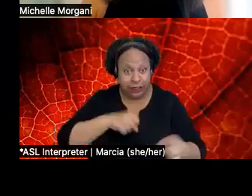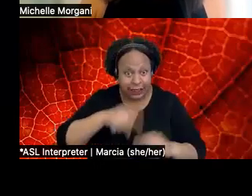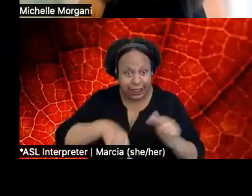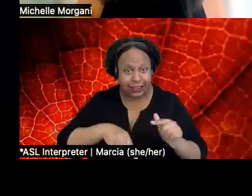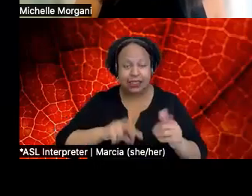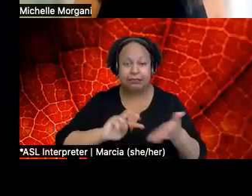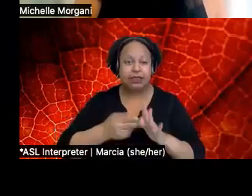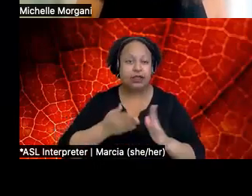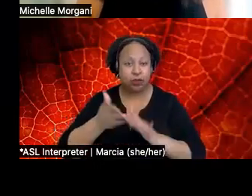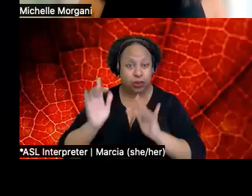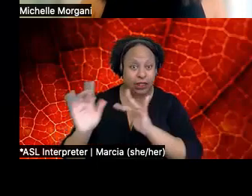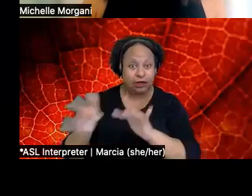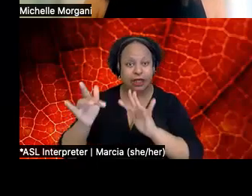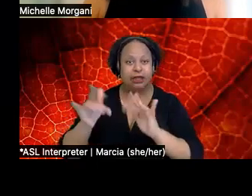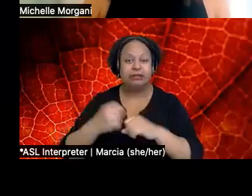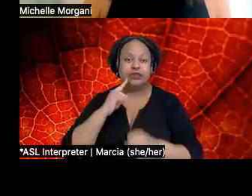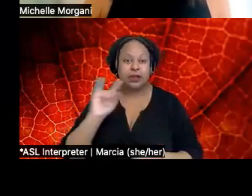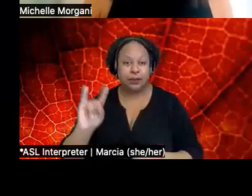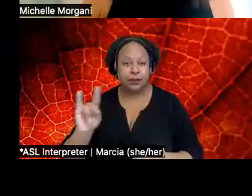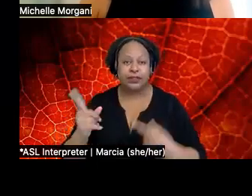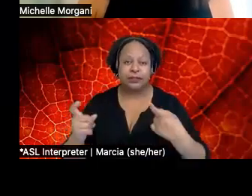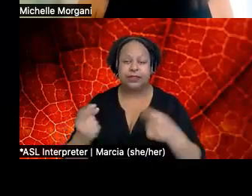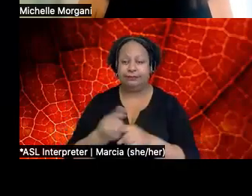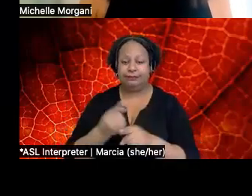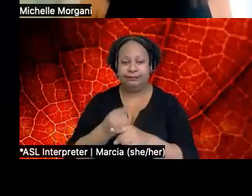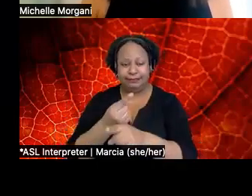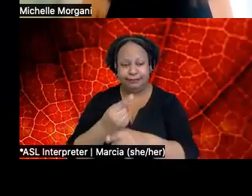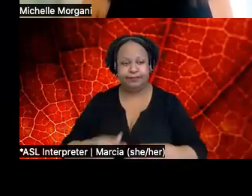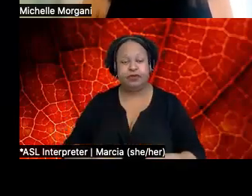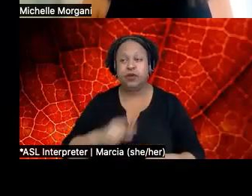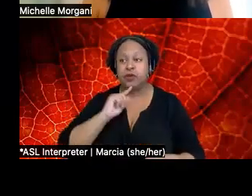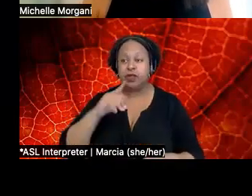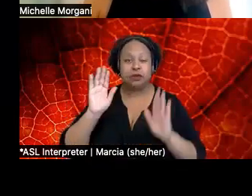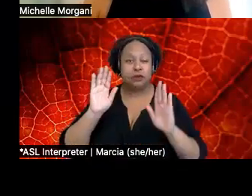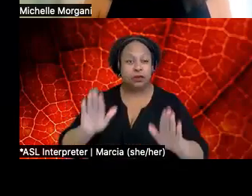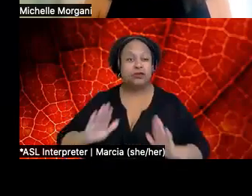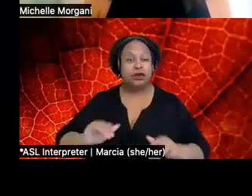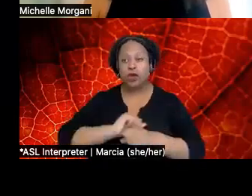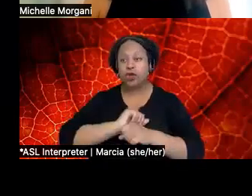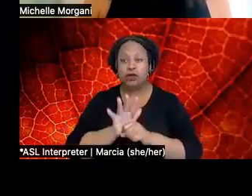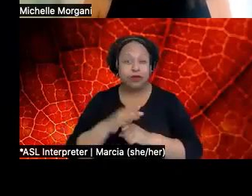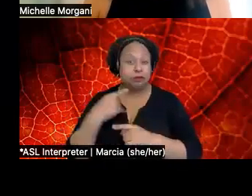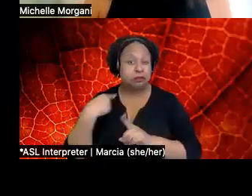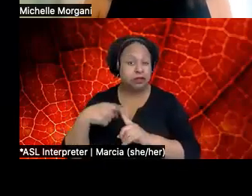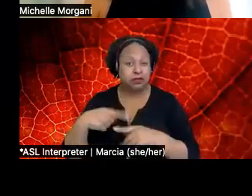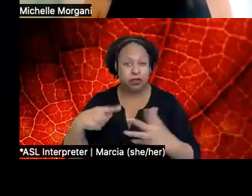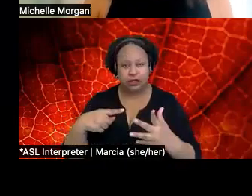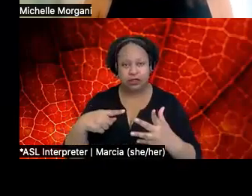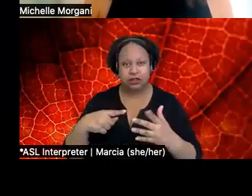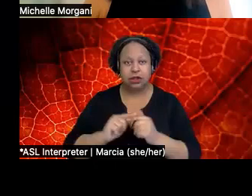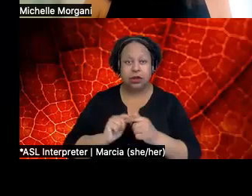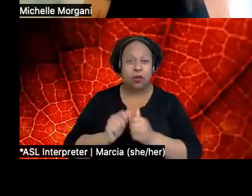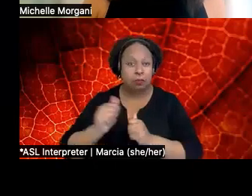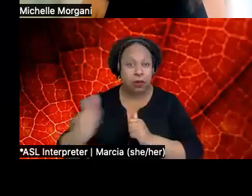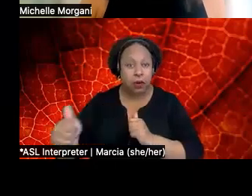One of the really great things I think that came out of COVID is the remote access to some of these services.